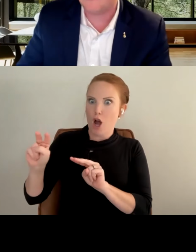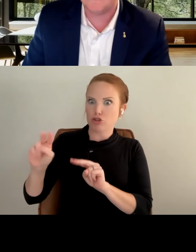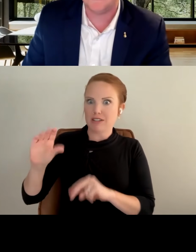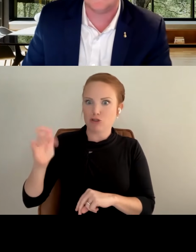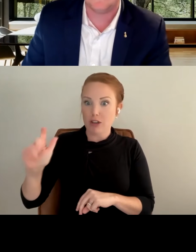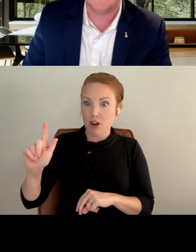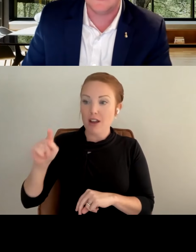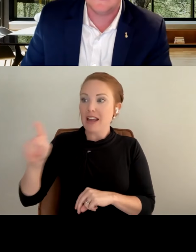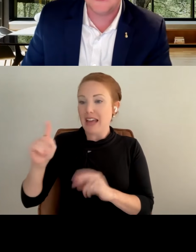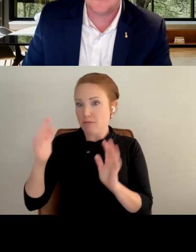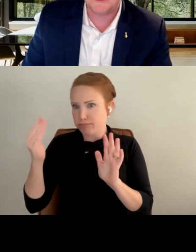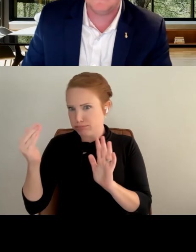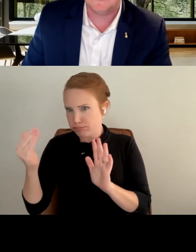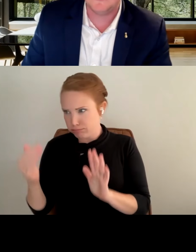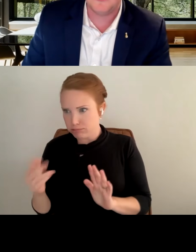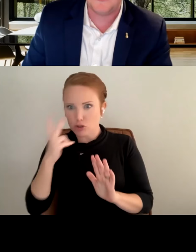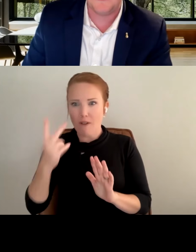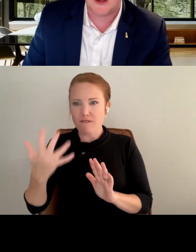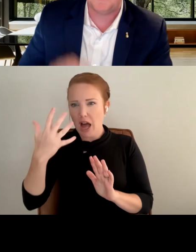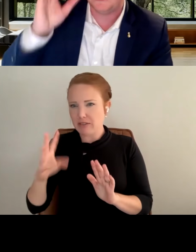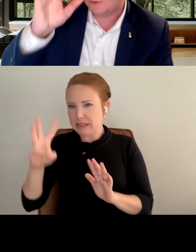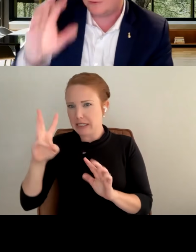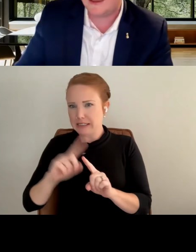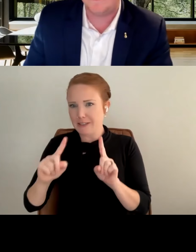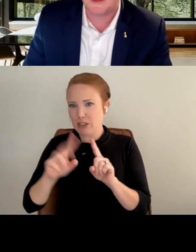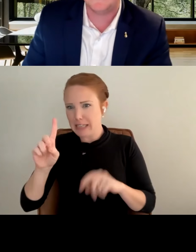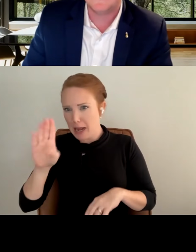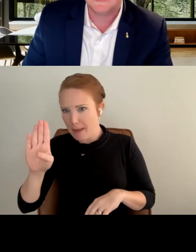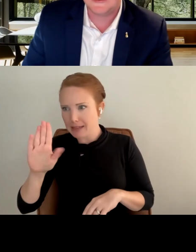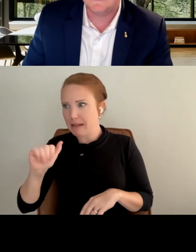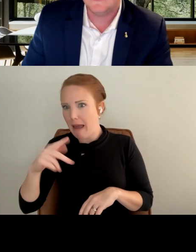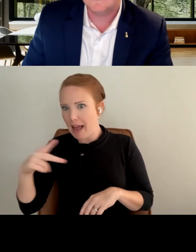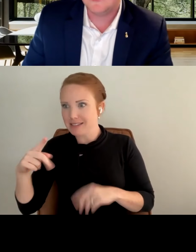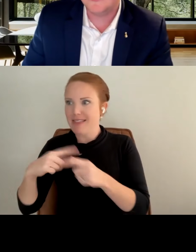five or six different databases and two or three different apps and it's sent back a, you know,